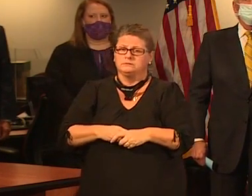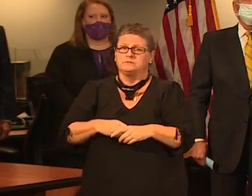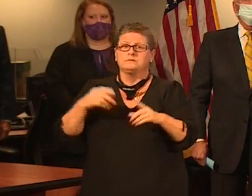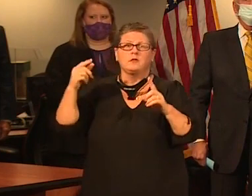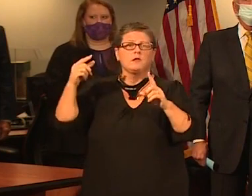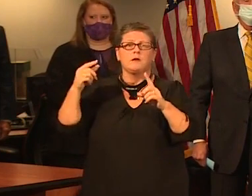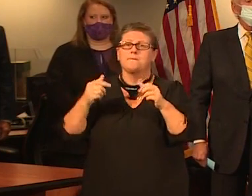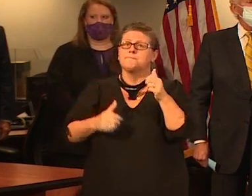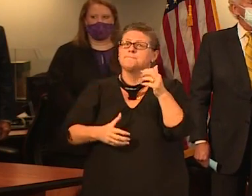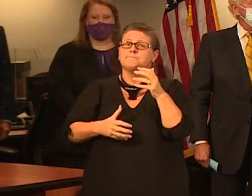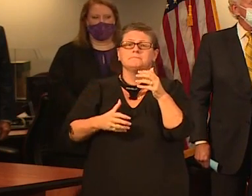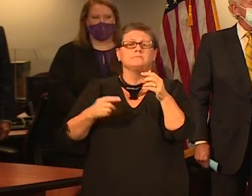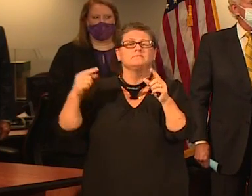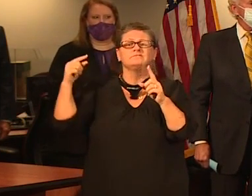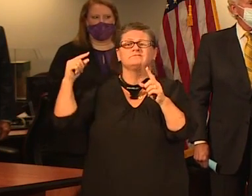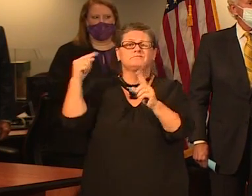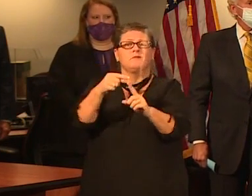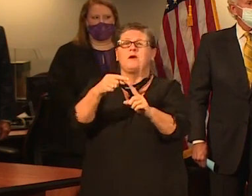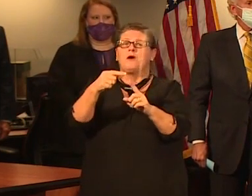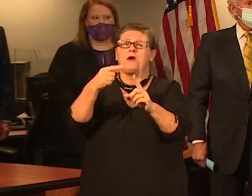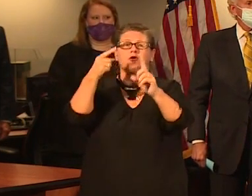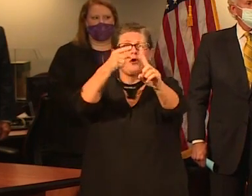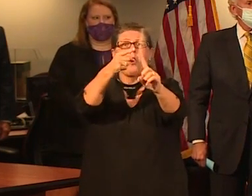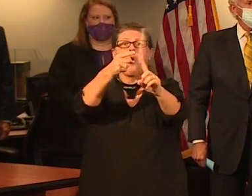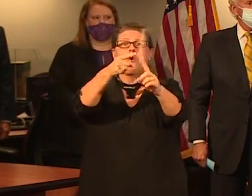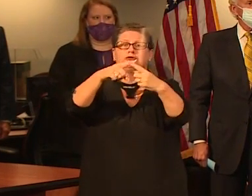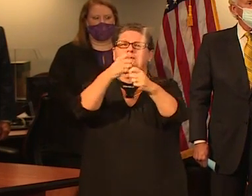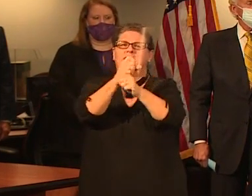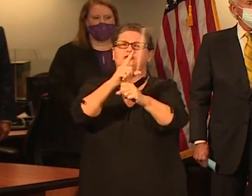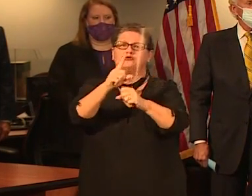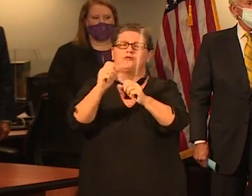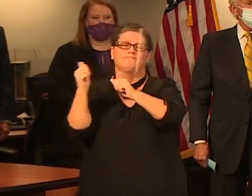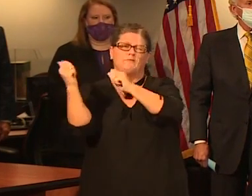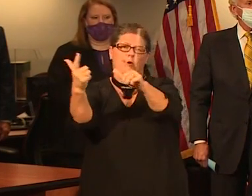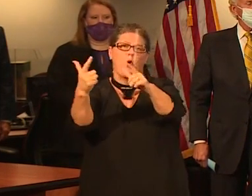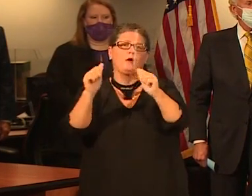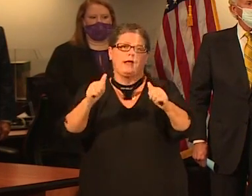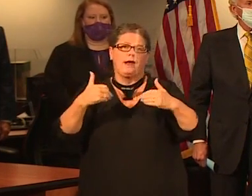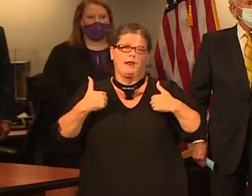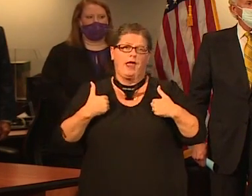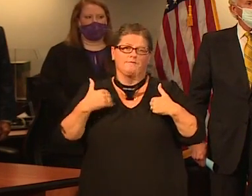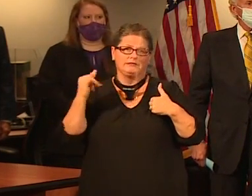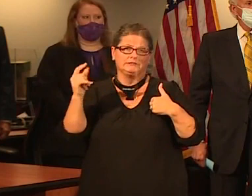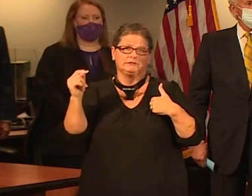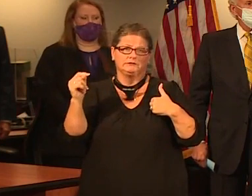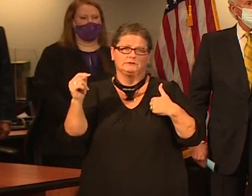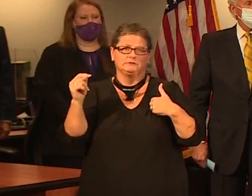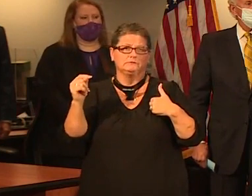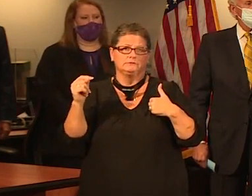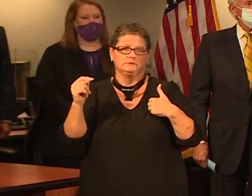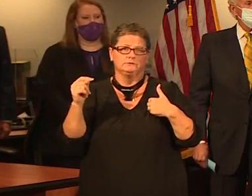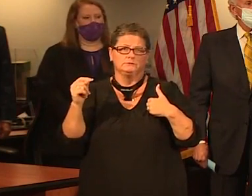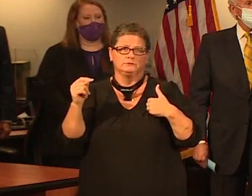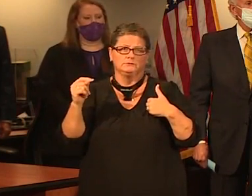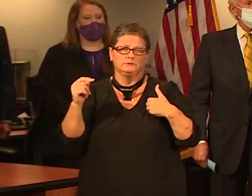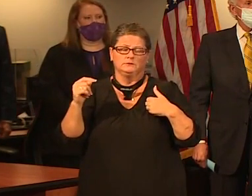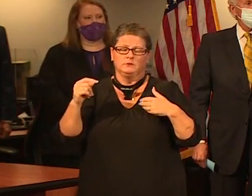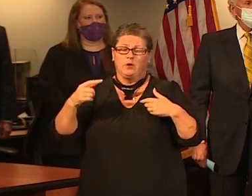THE OVERARCHING GOAL OF THIS VACCINE PLAN WILL BE THE EQUITABLE DISTRIBUTION OF THE VACCINE ACROSS THE STATE.